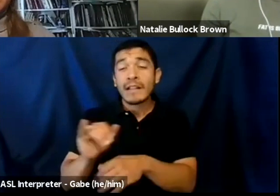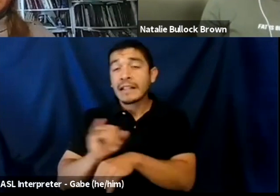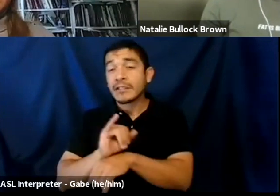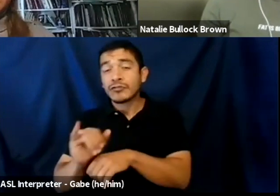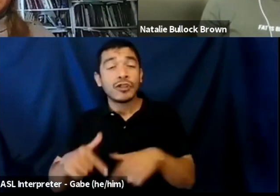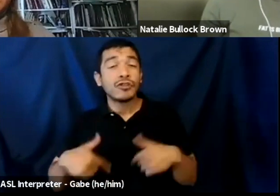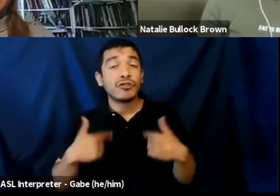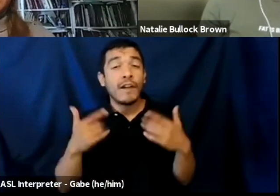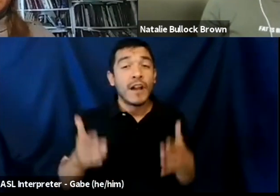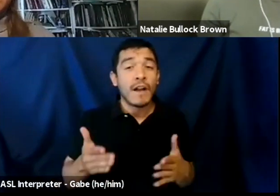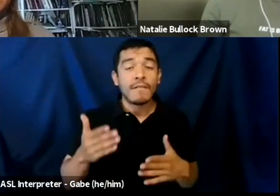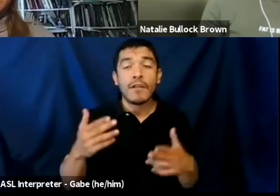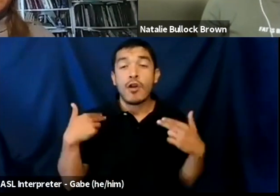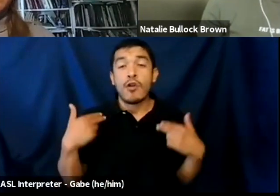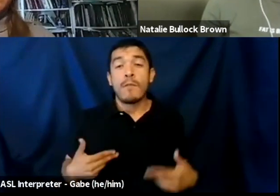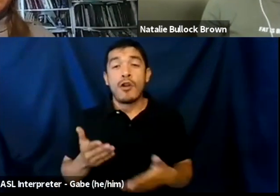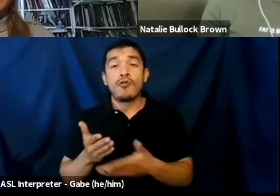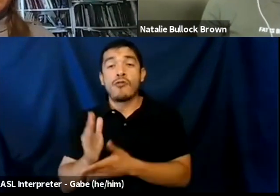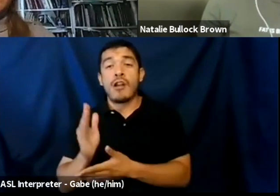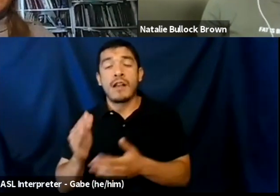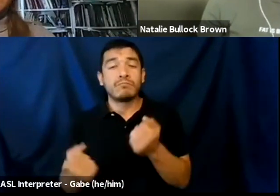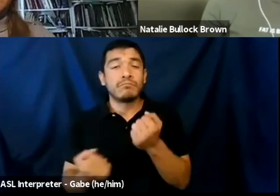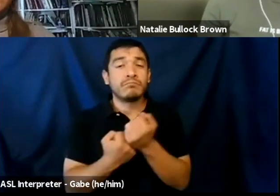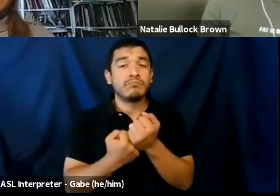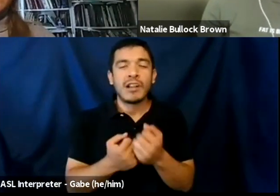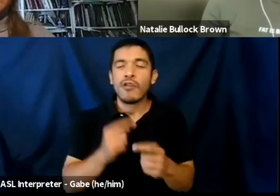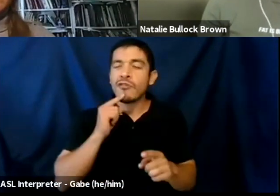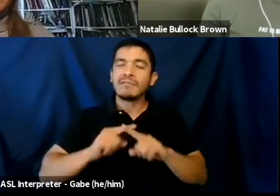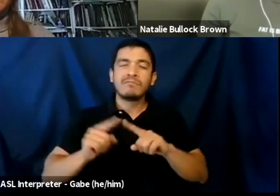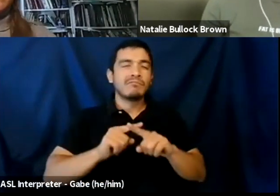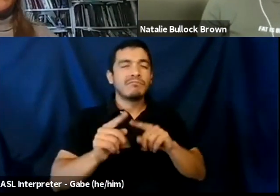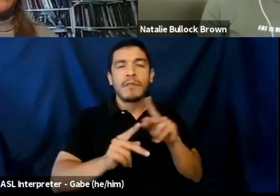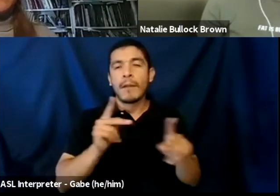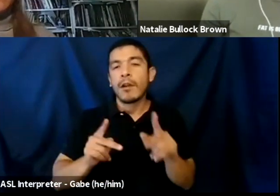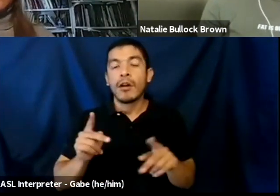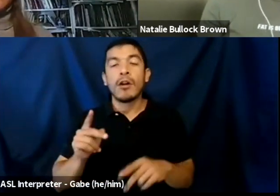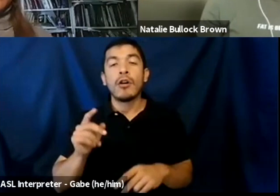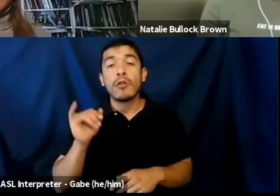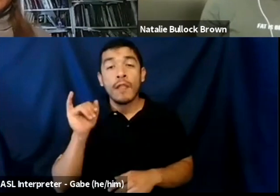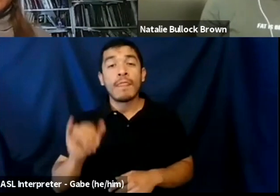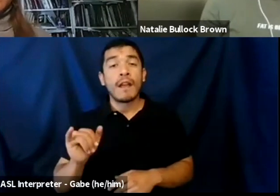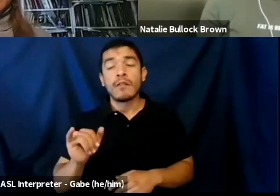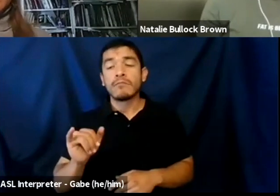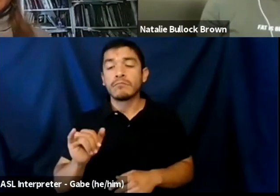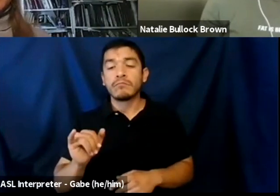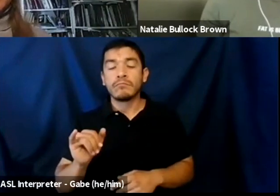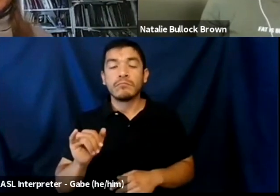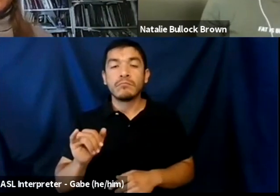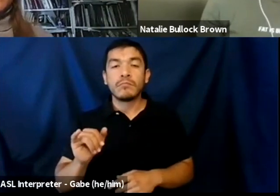human rights advocates, like a wide range of people. And so, the sort of like final draft